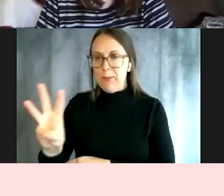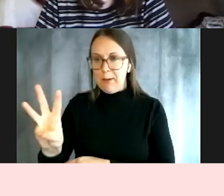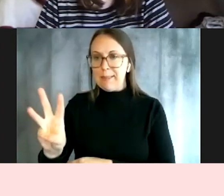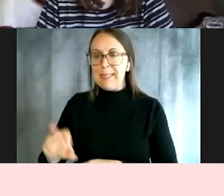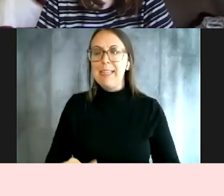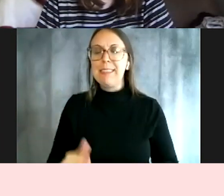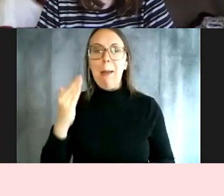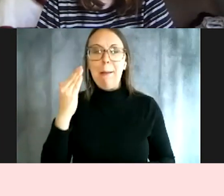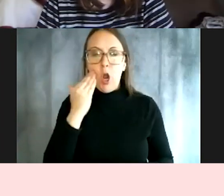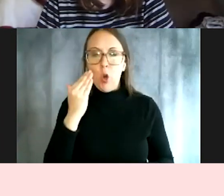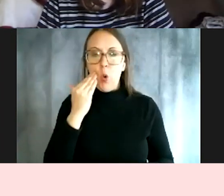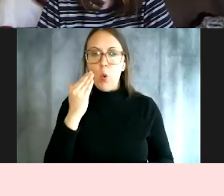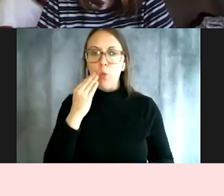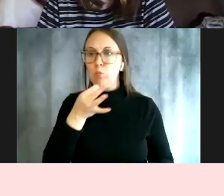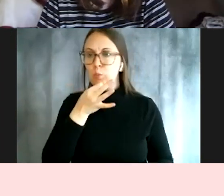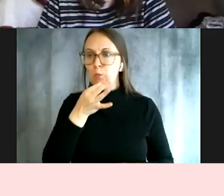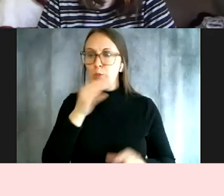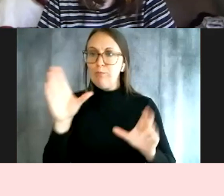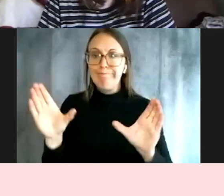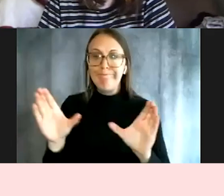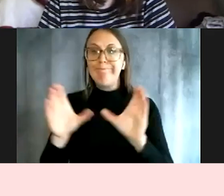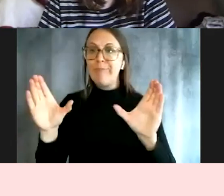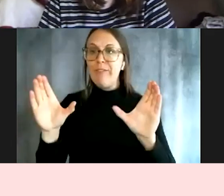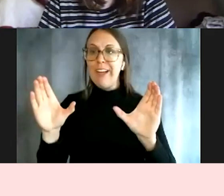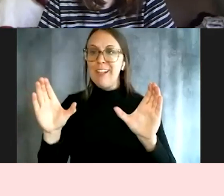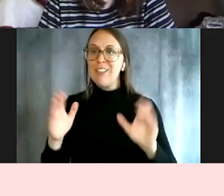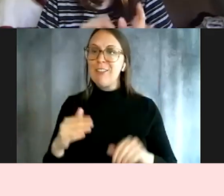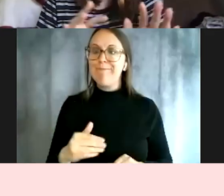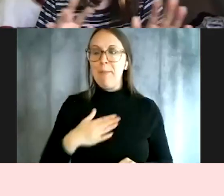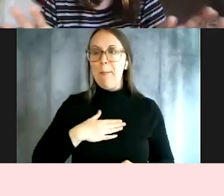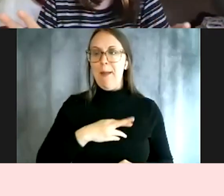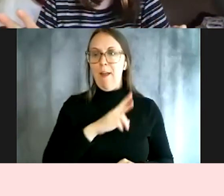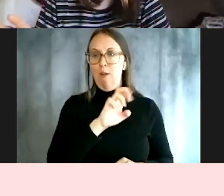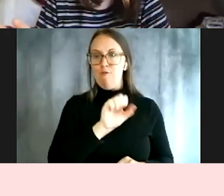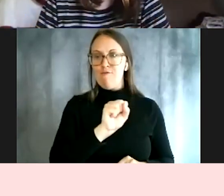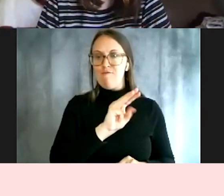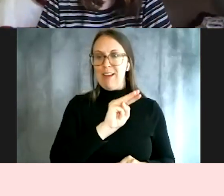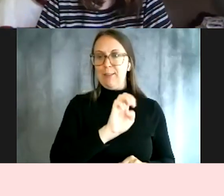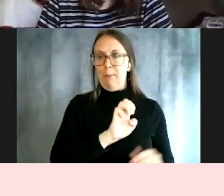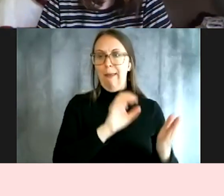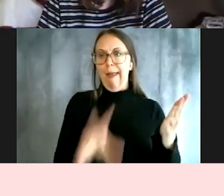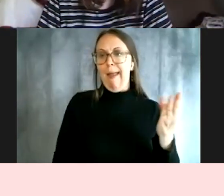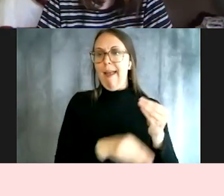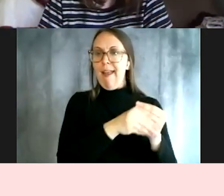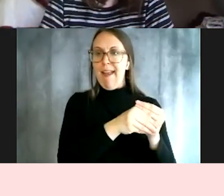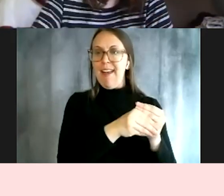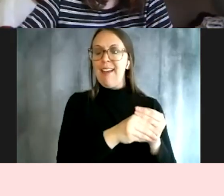um and the course is super thorough um so I'll be a certified accessibility tester very soon.